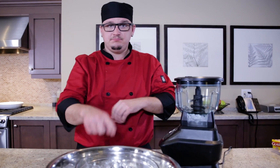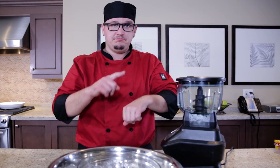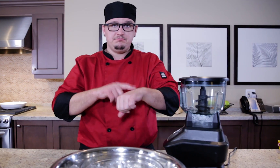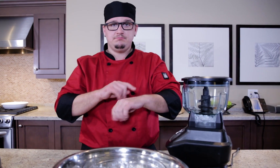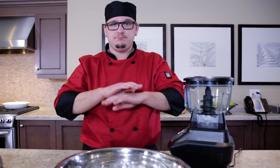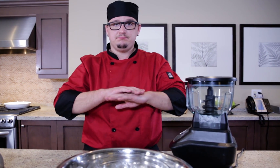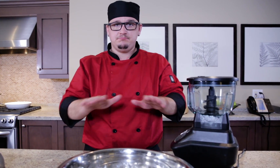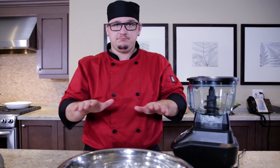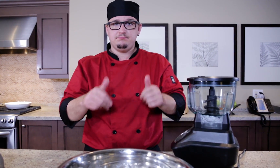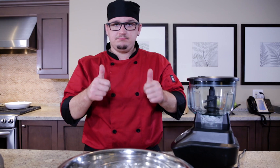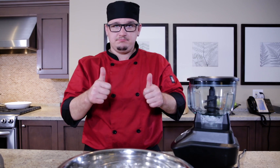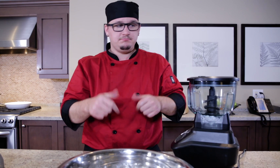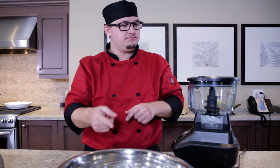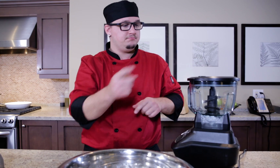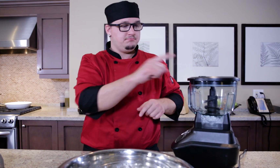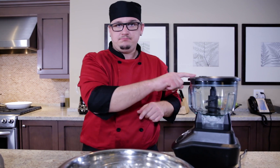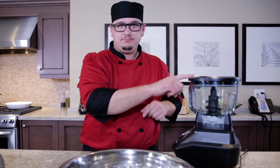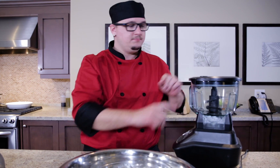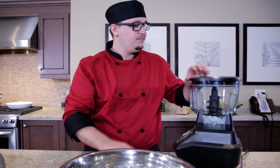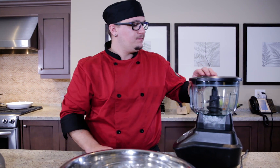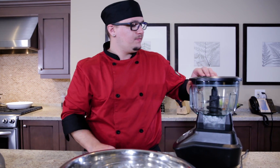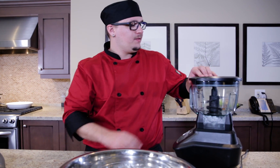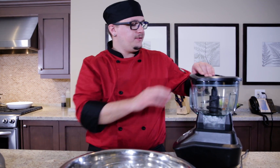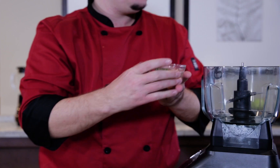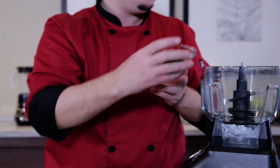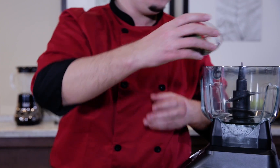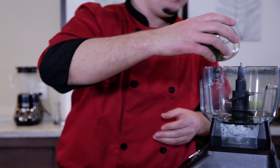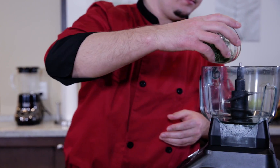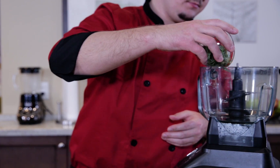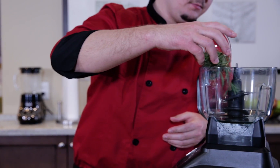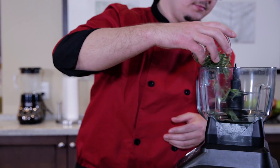Time’s up and can now be added to the blender.